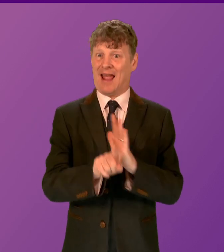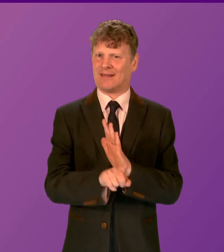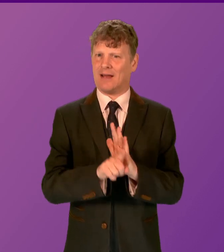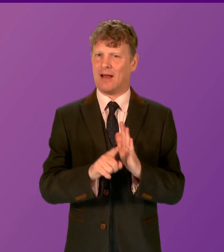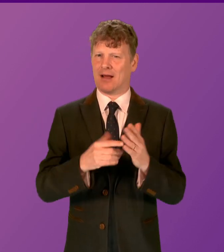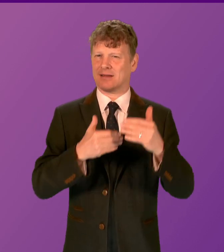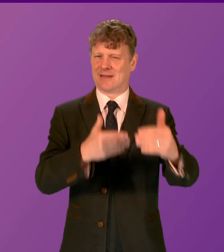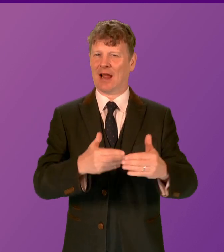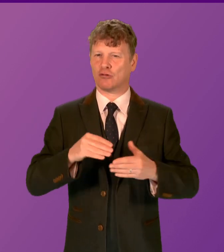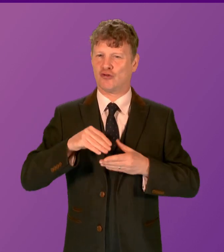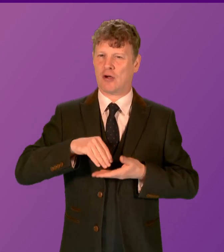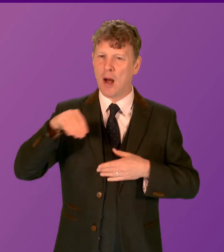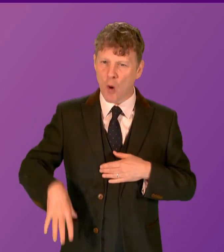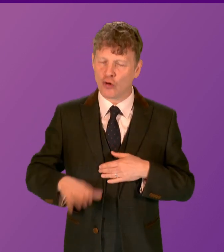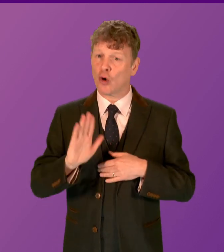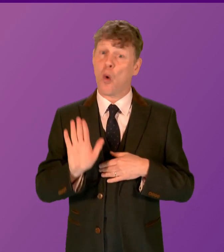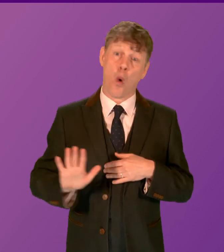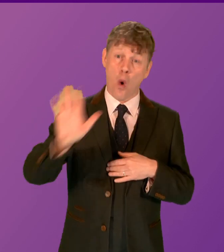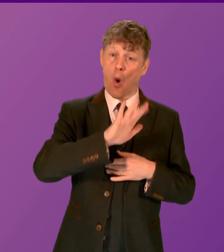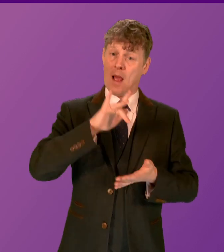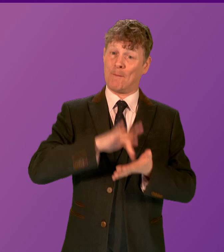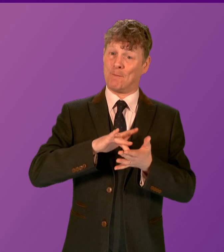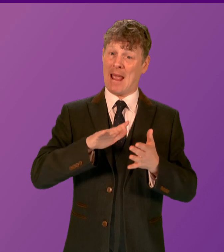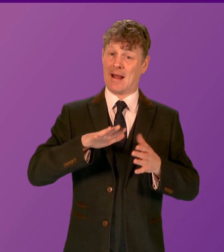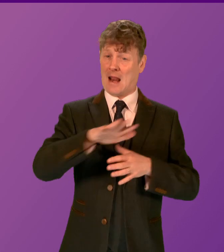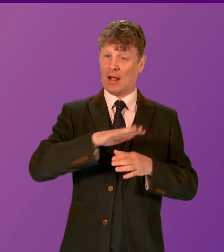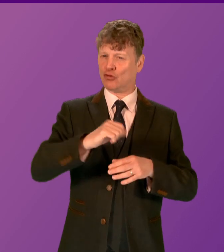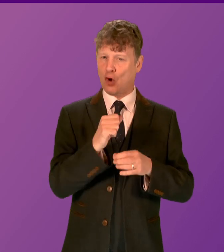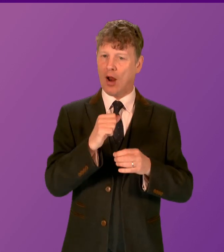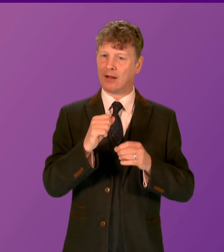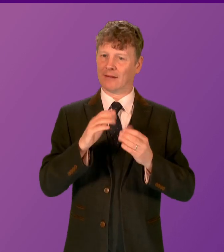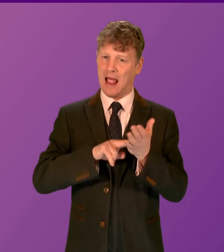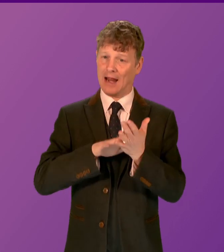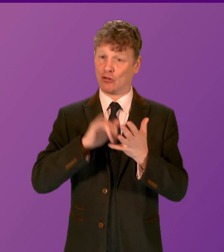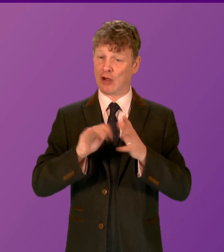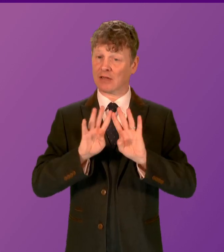all mainland health boards now providing abortion to at least 20 weeks’ gestation.